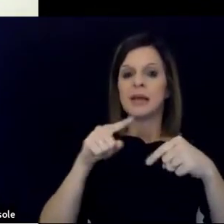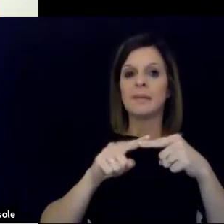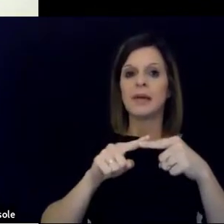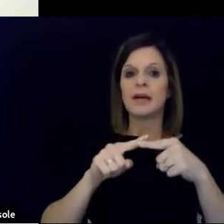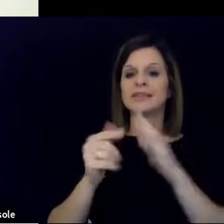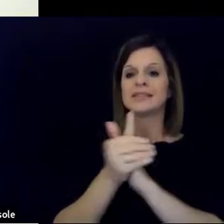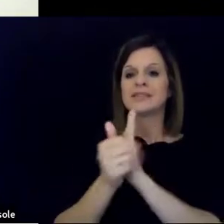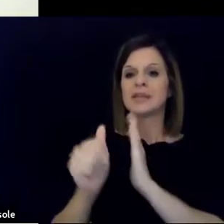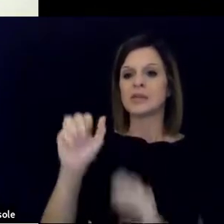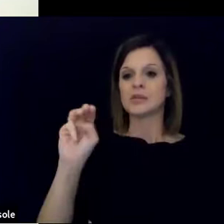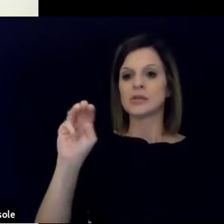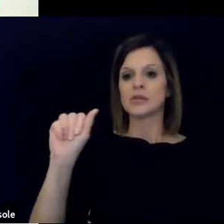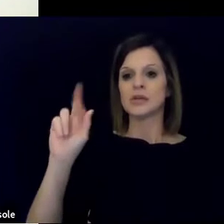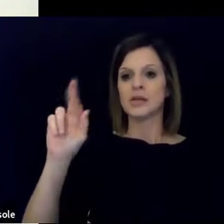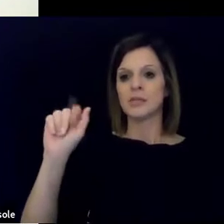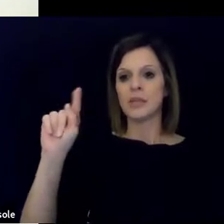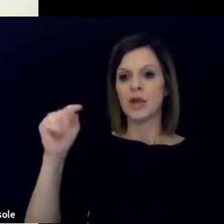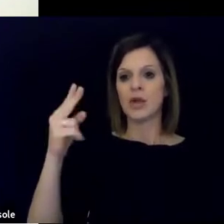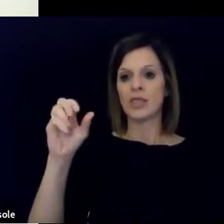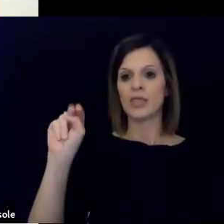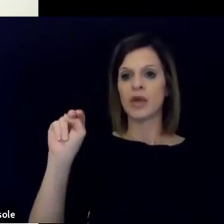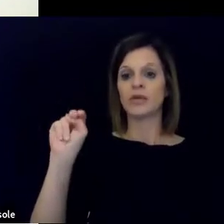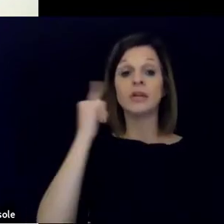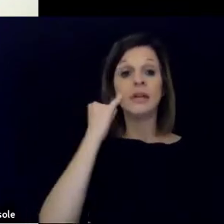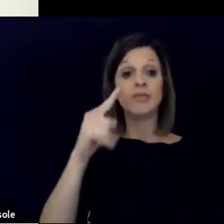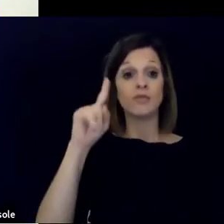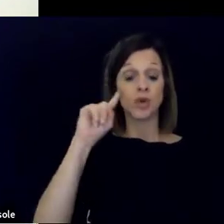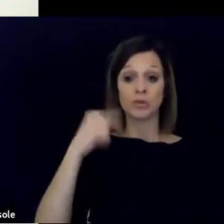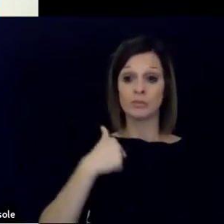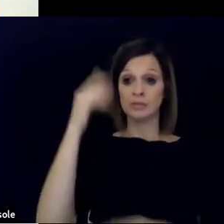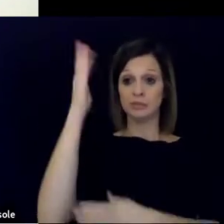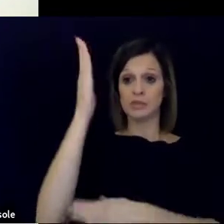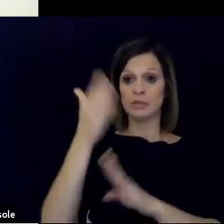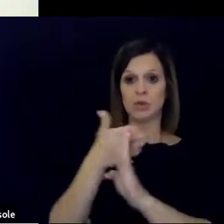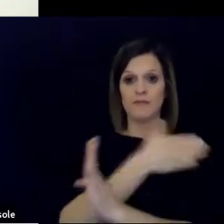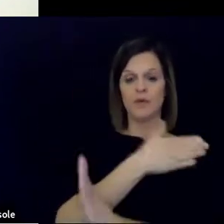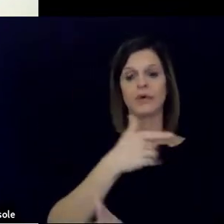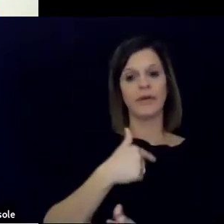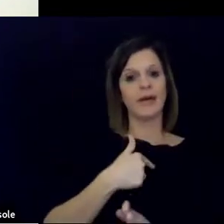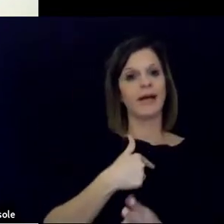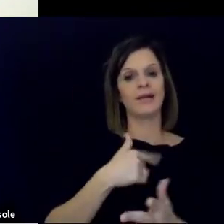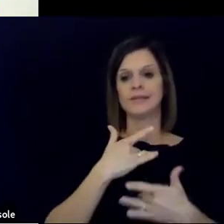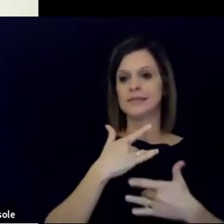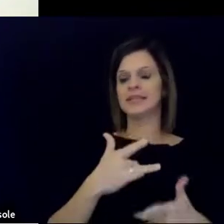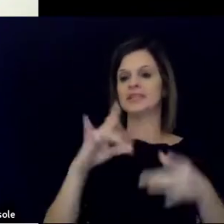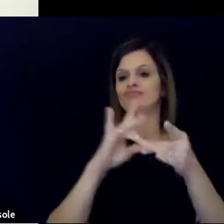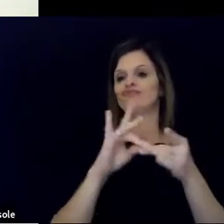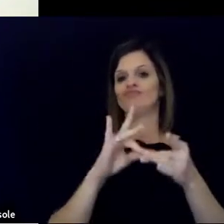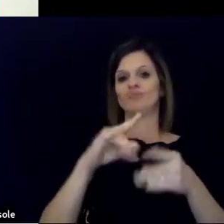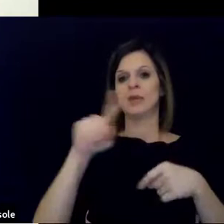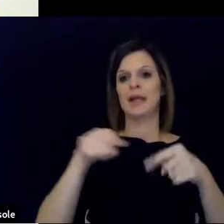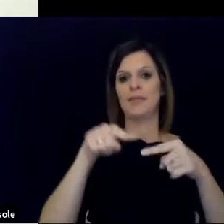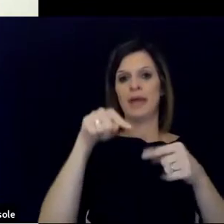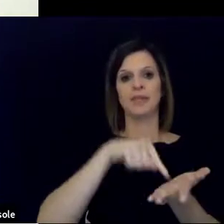If you heard me present before, I do this in almost every presentation, 'cause I really like them. Ann Turnbull was the step-mom of a kid with down syndrome